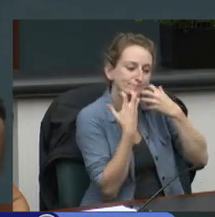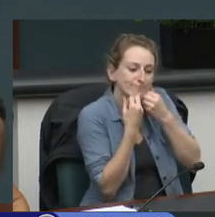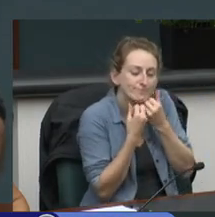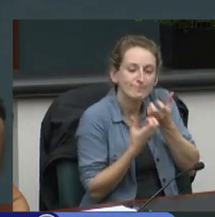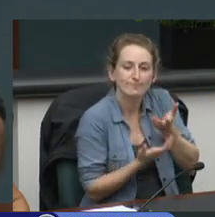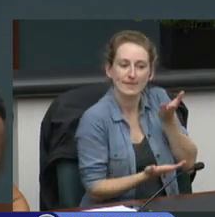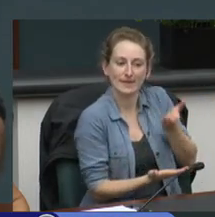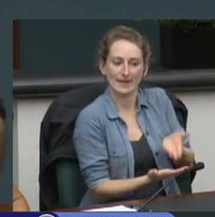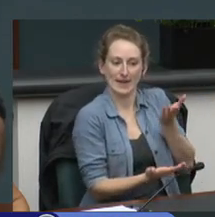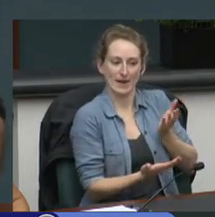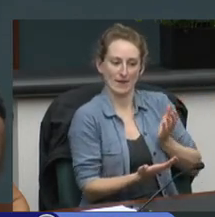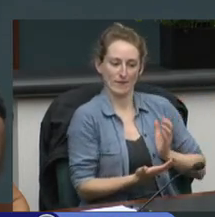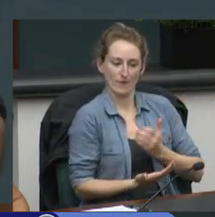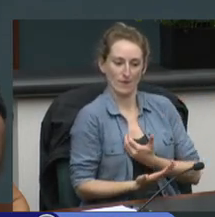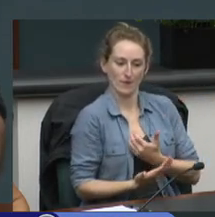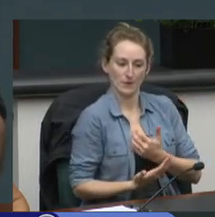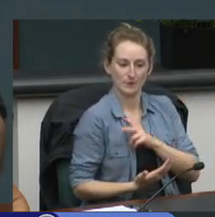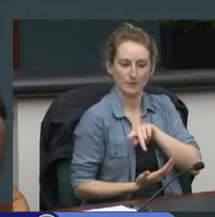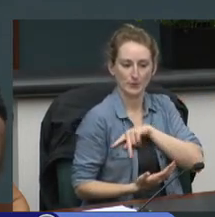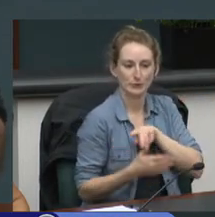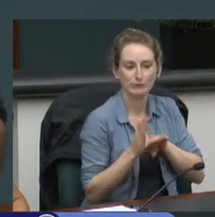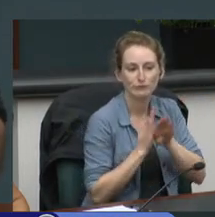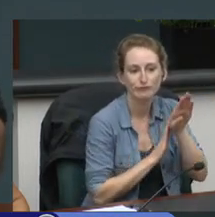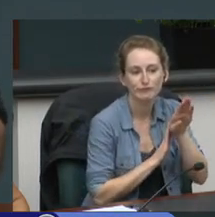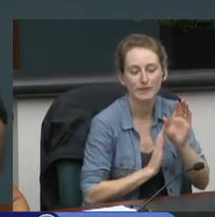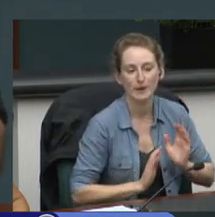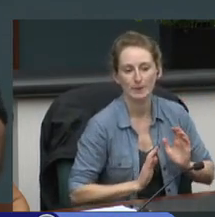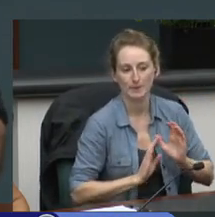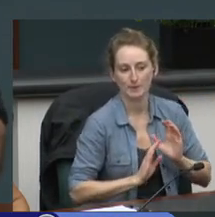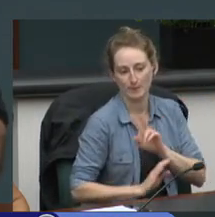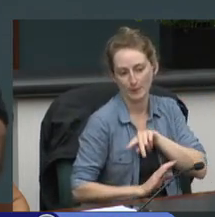our personal narratives but that does not mean they should not also play a